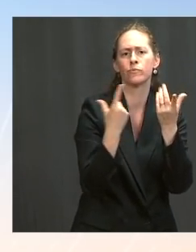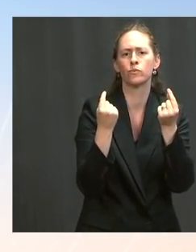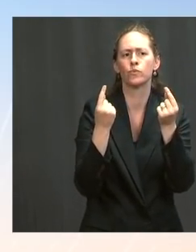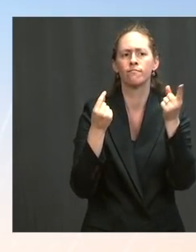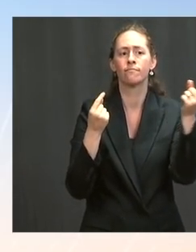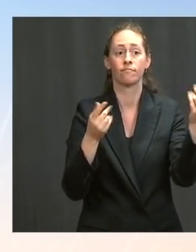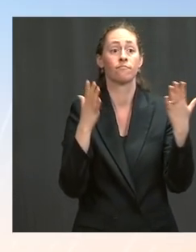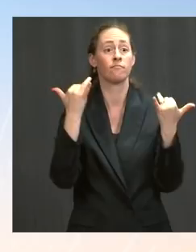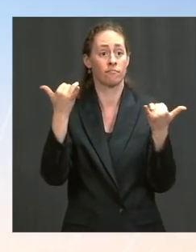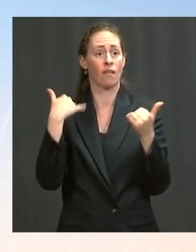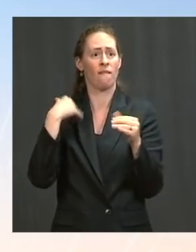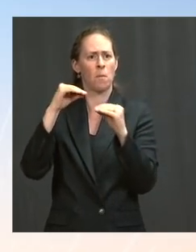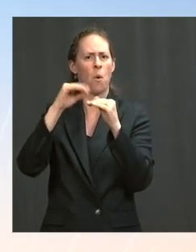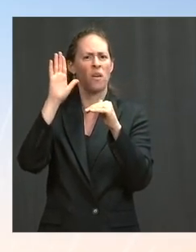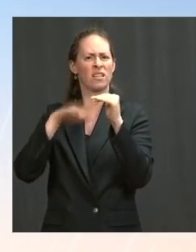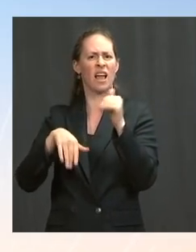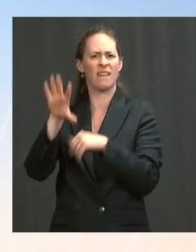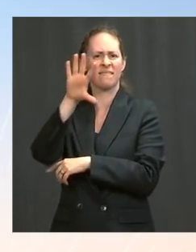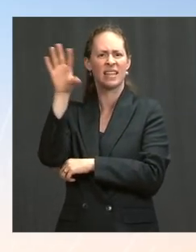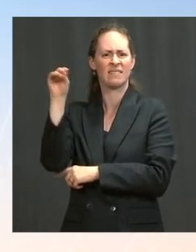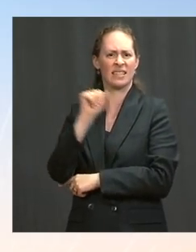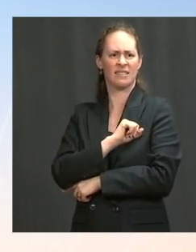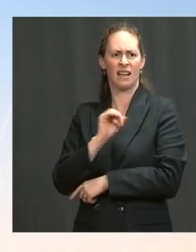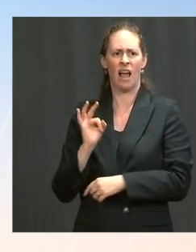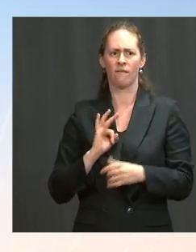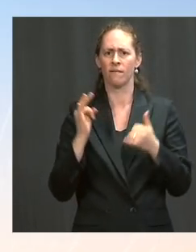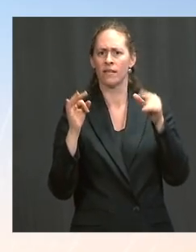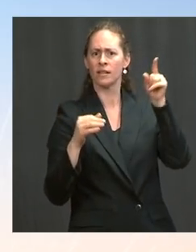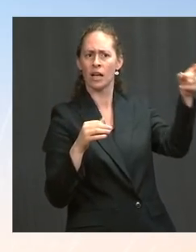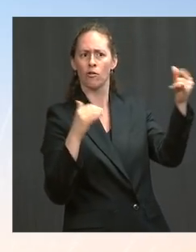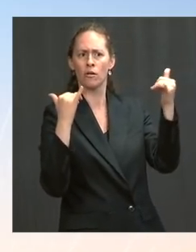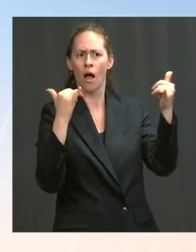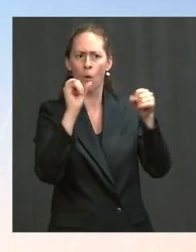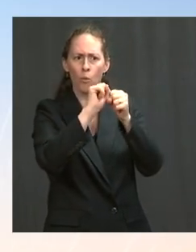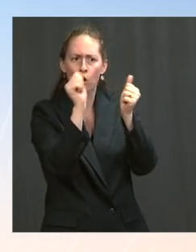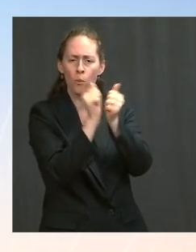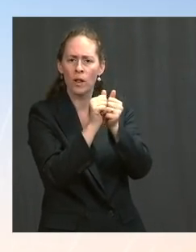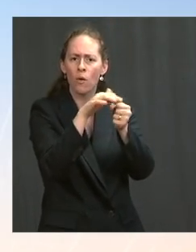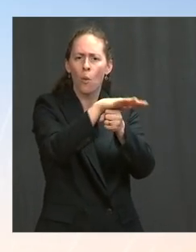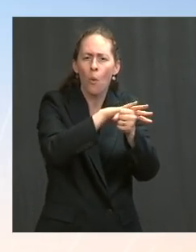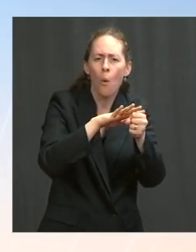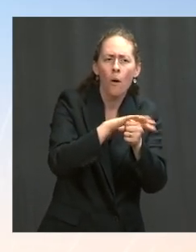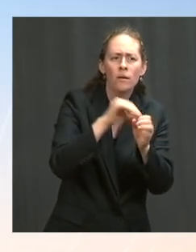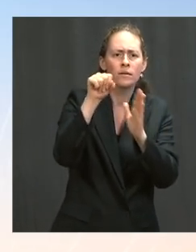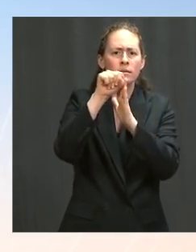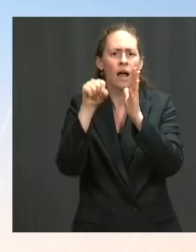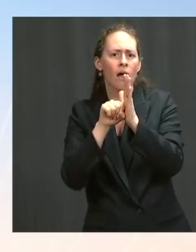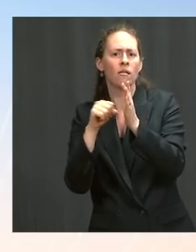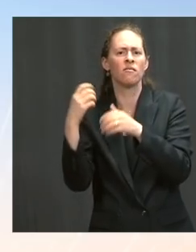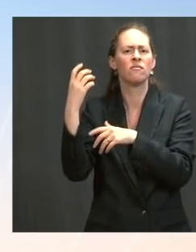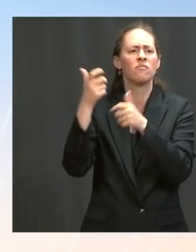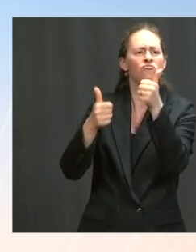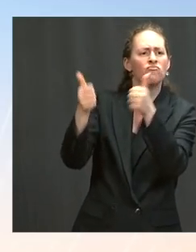coordinating closely with state and local officials, and providing assistance. FEMA has deployed an Incident Management Assistance Team,